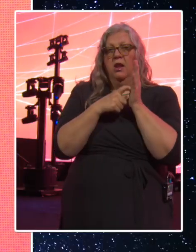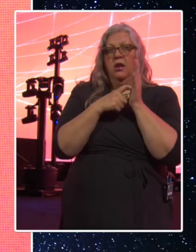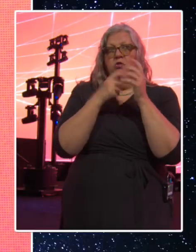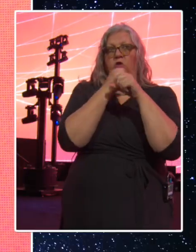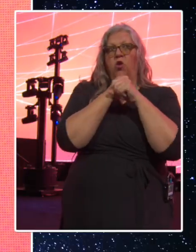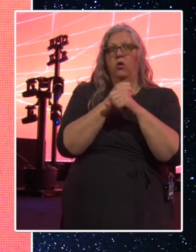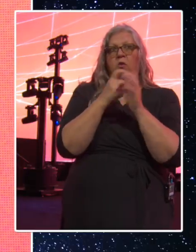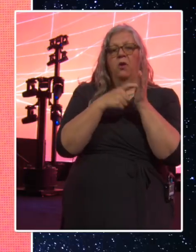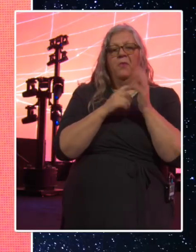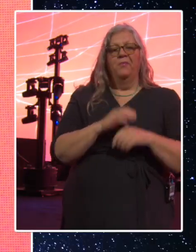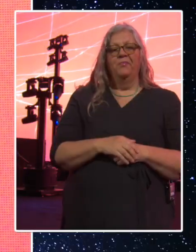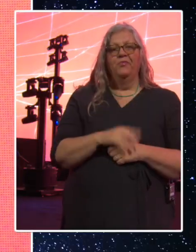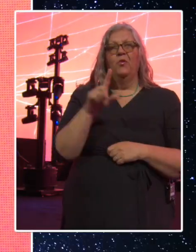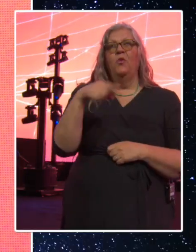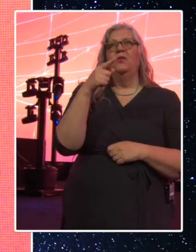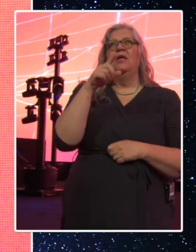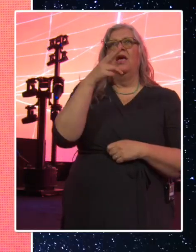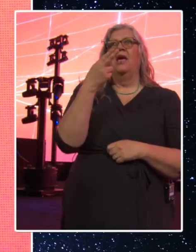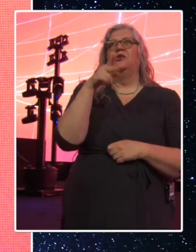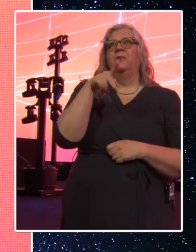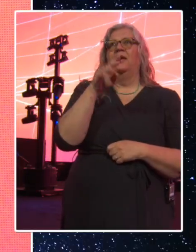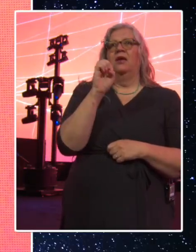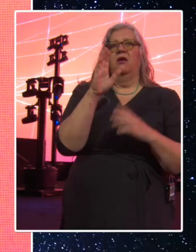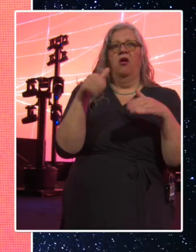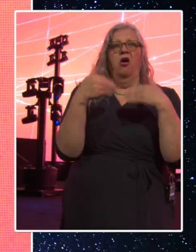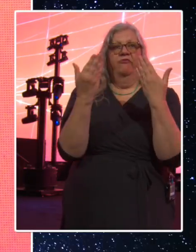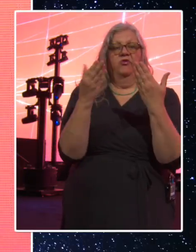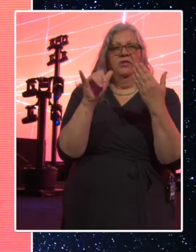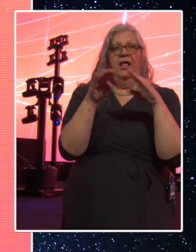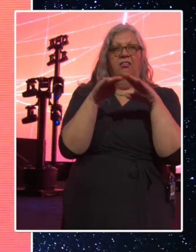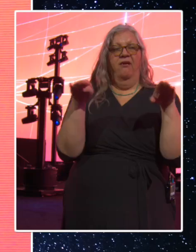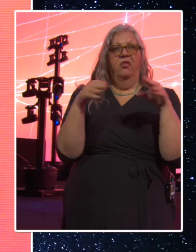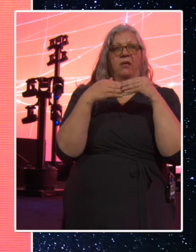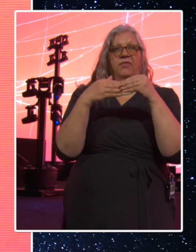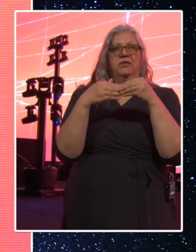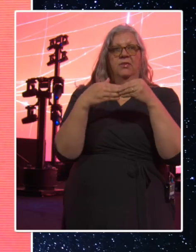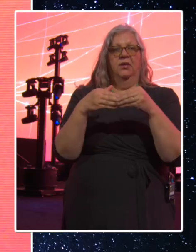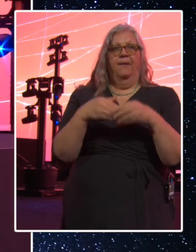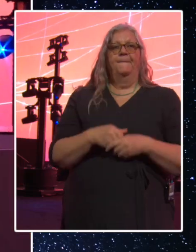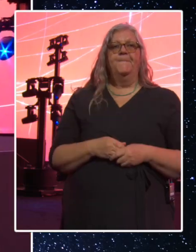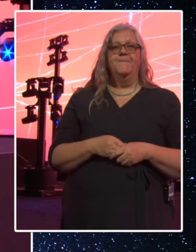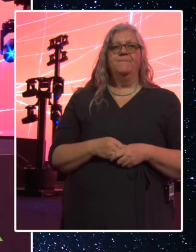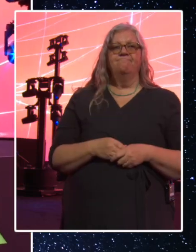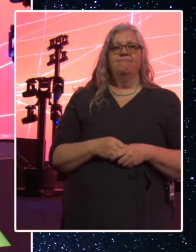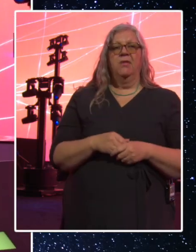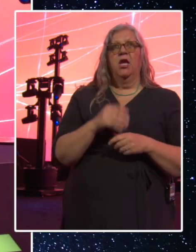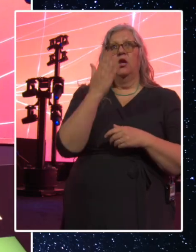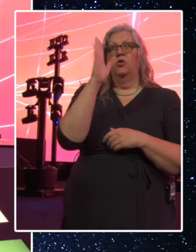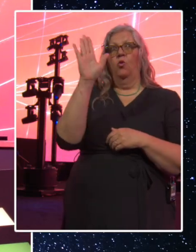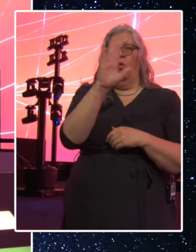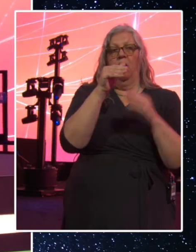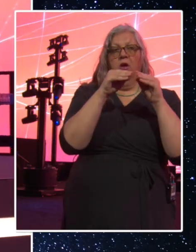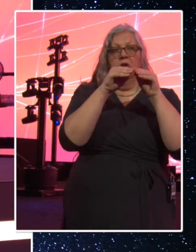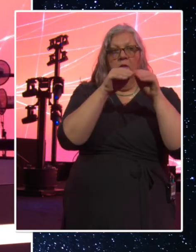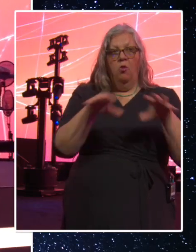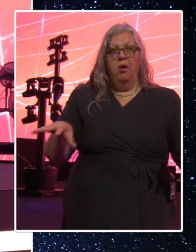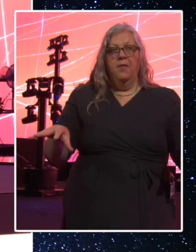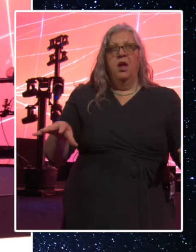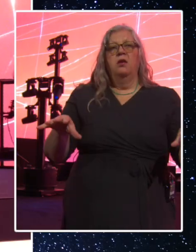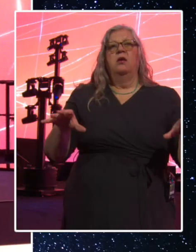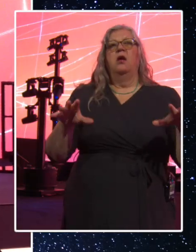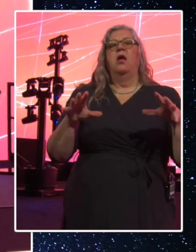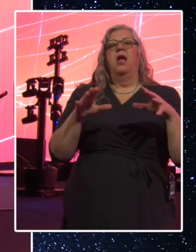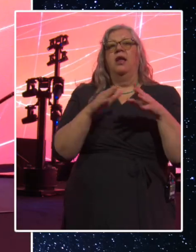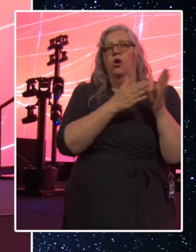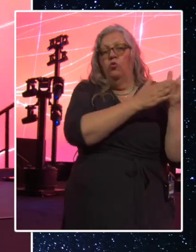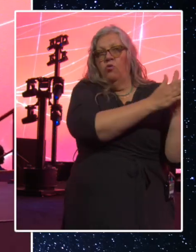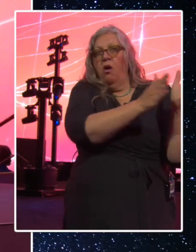Only HPE offers this level of flexibility in your deployments and cross-domain observability.